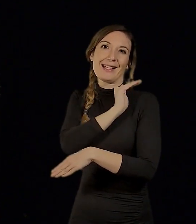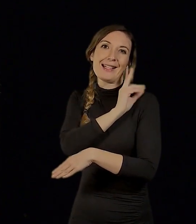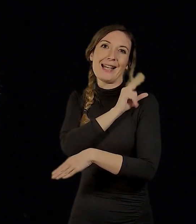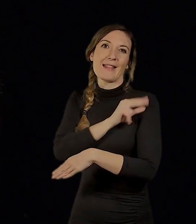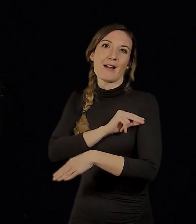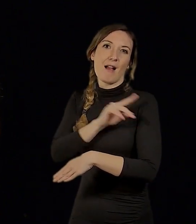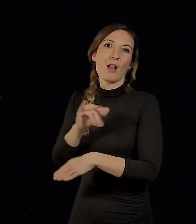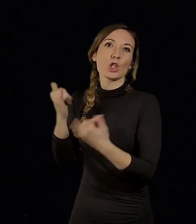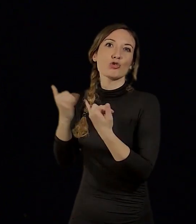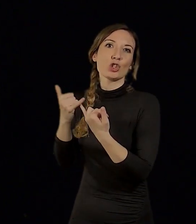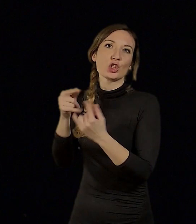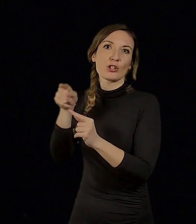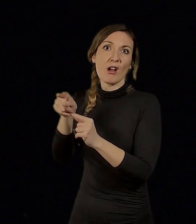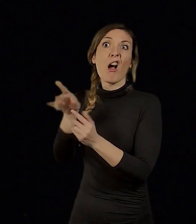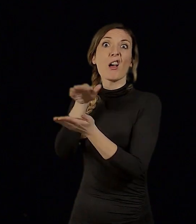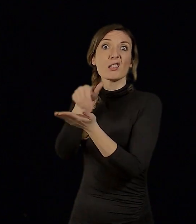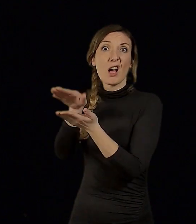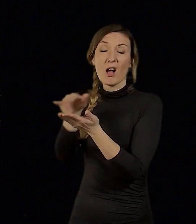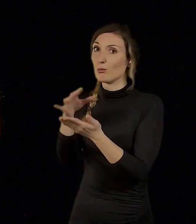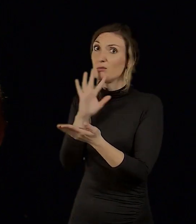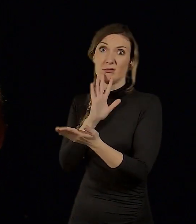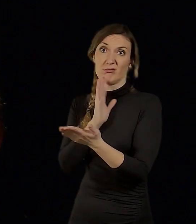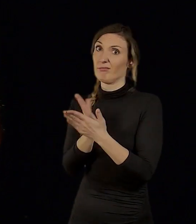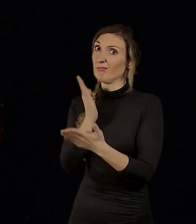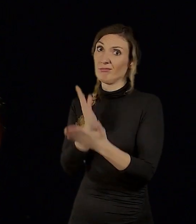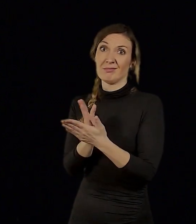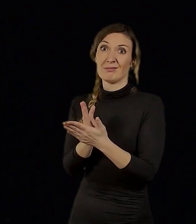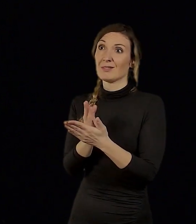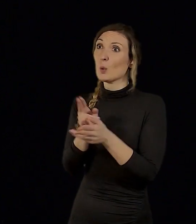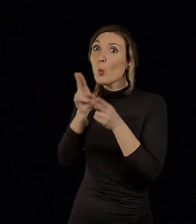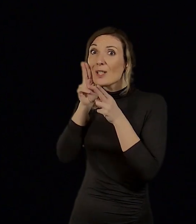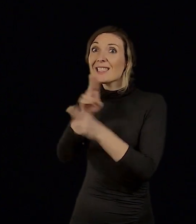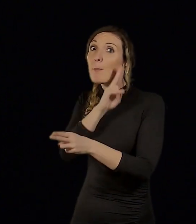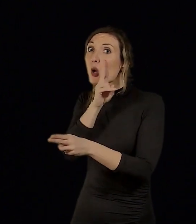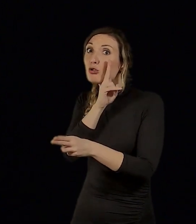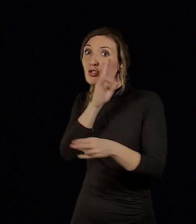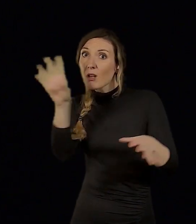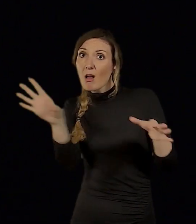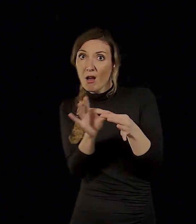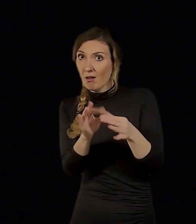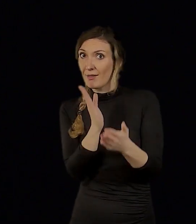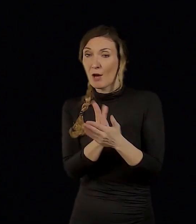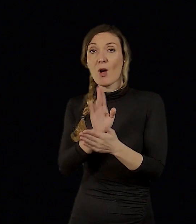a relationship with the locality, you know what the traffic situation is like there. I even noticed in the presentation of the architects,